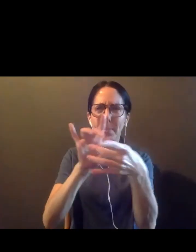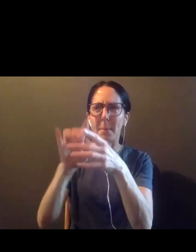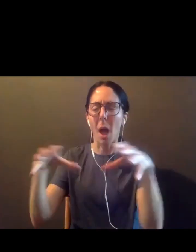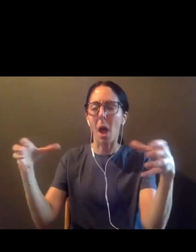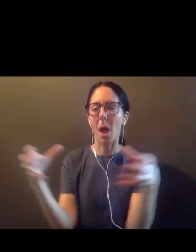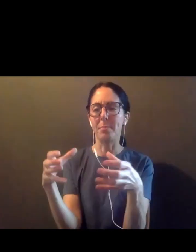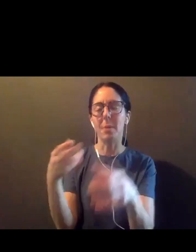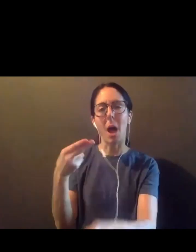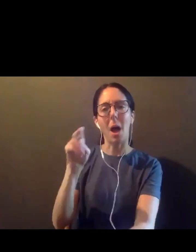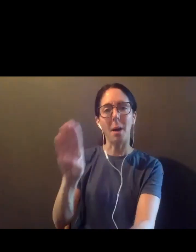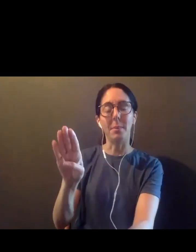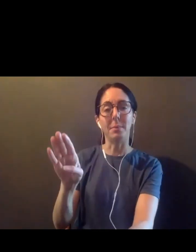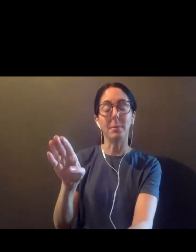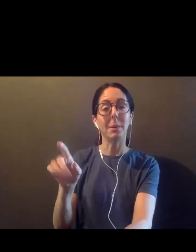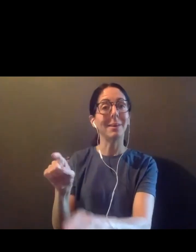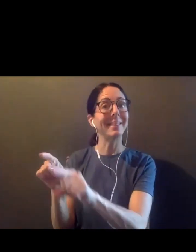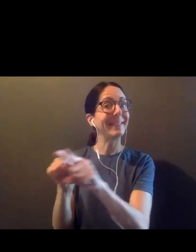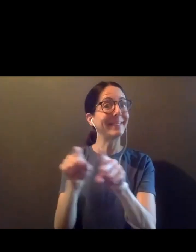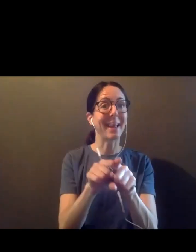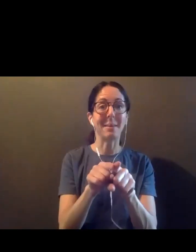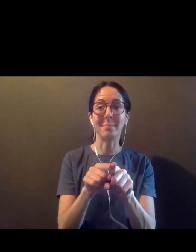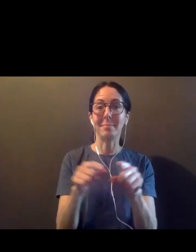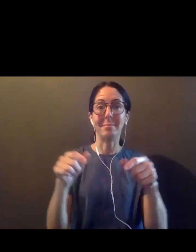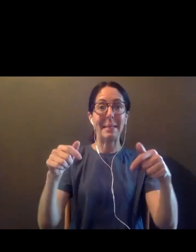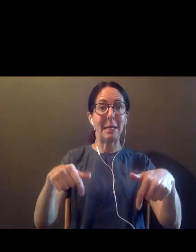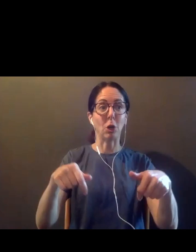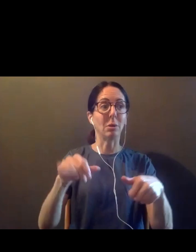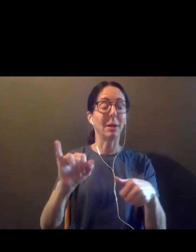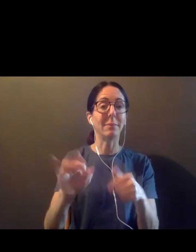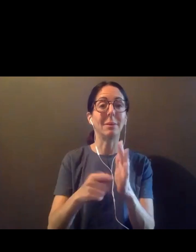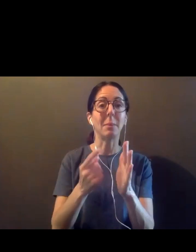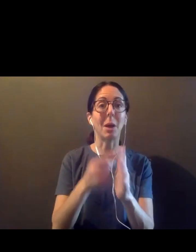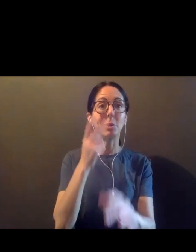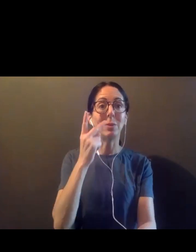in the spaces that we exist now when you see some of the newer locations that we are establishing